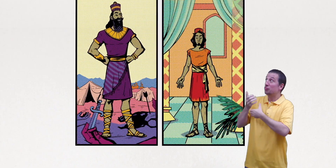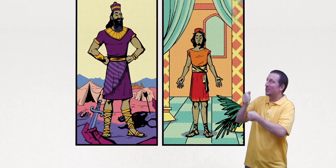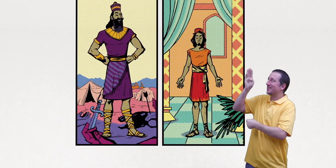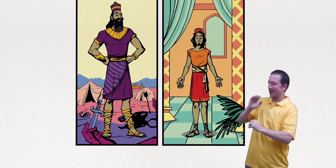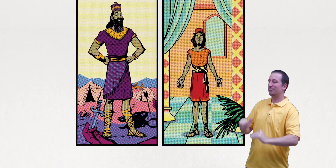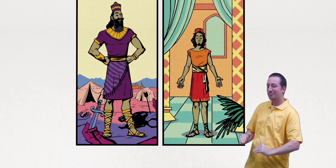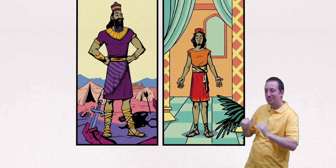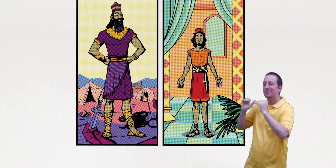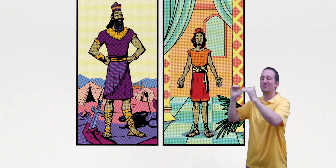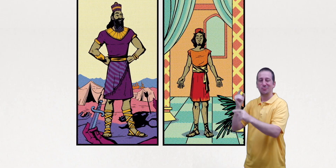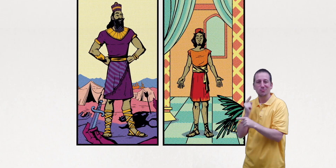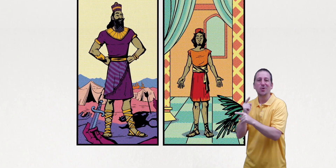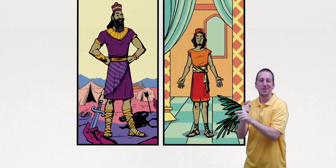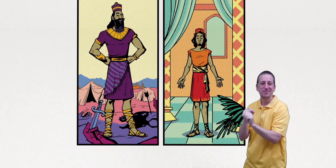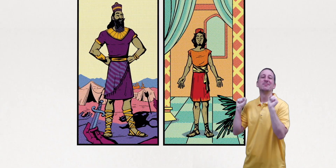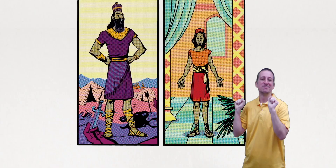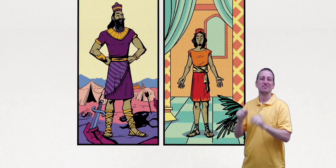and allows God to exalt and deliver him.